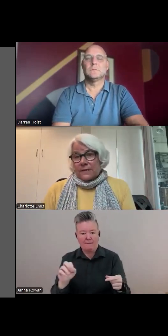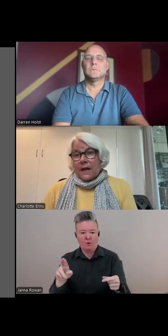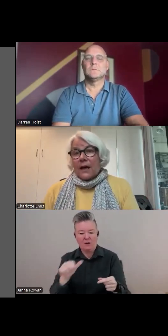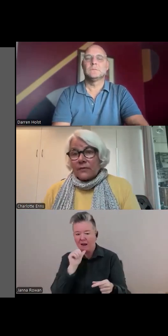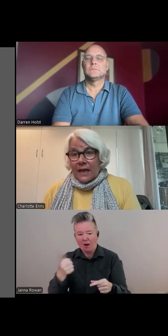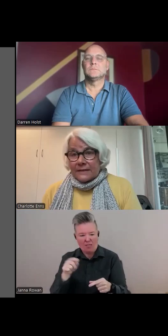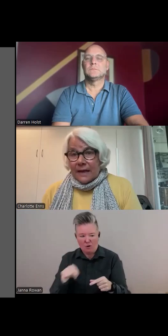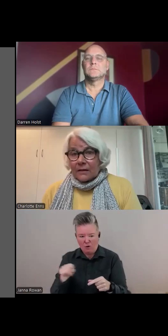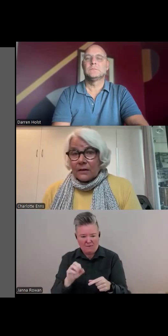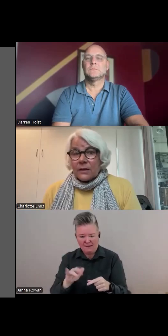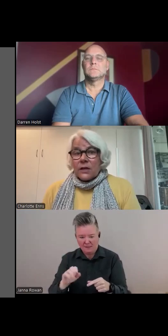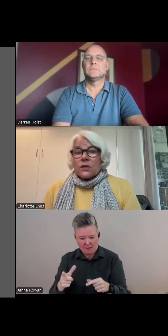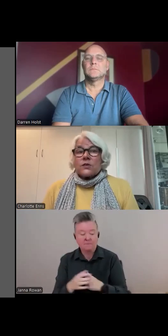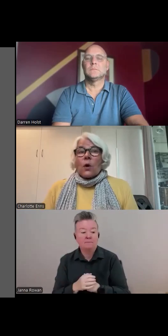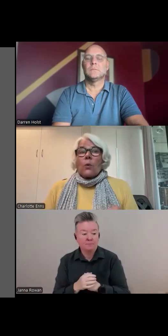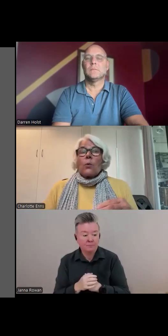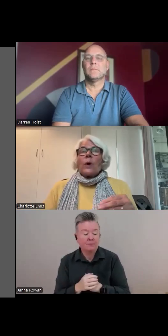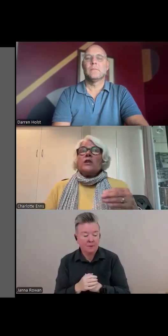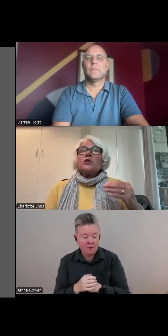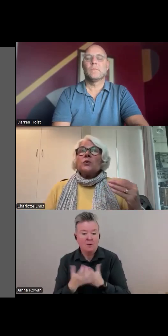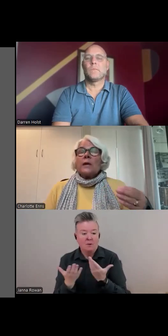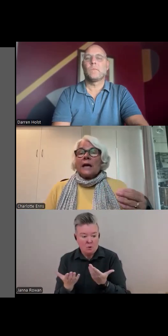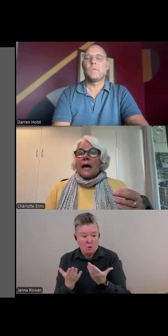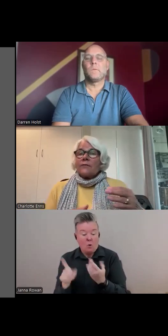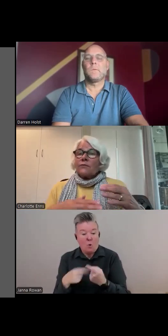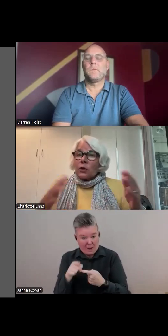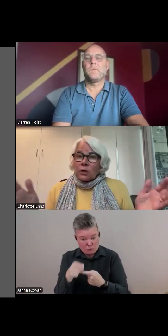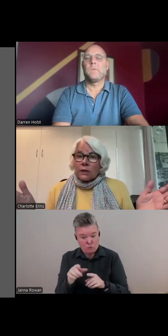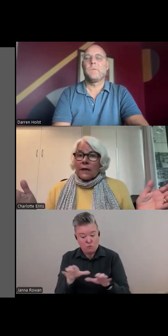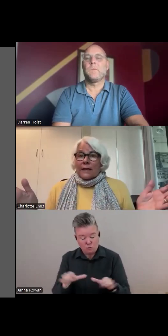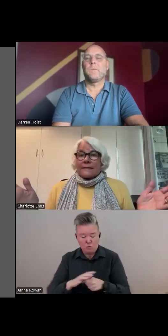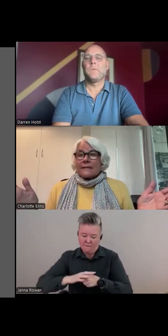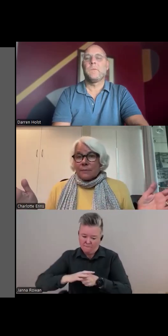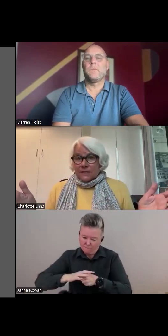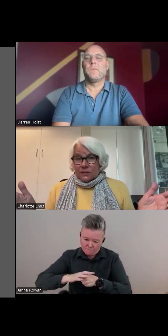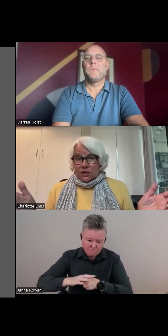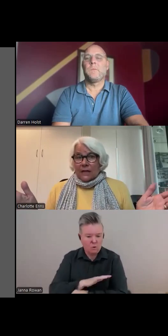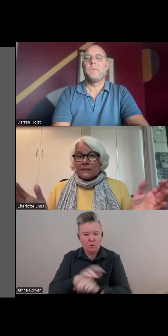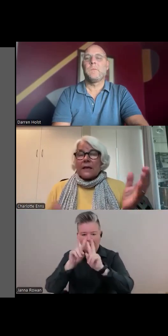of ASL. So when you're doing a full assessment of a child,